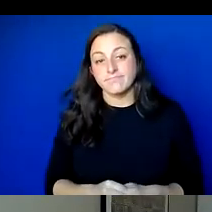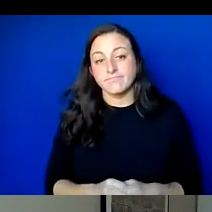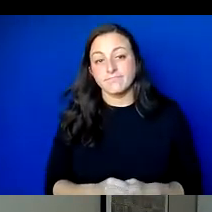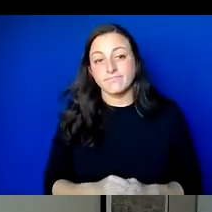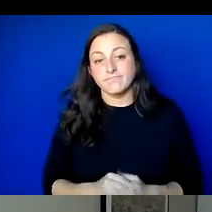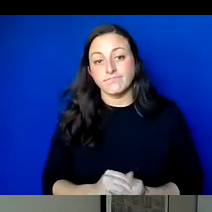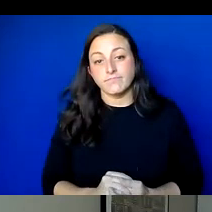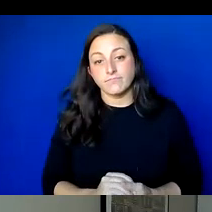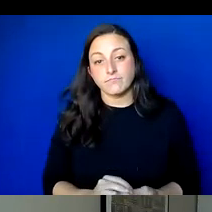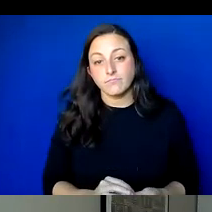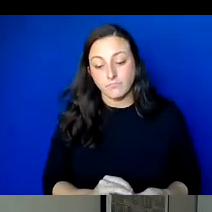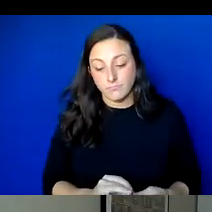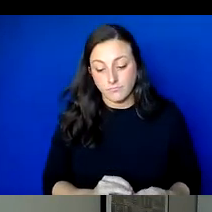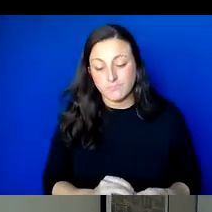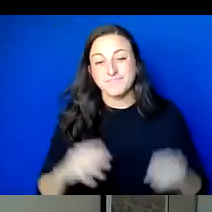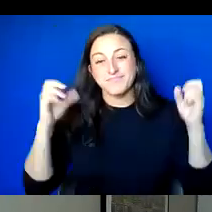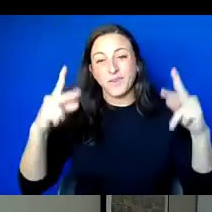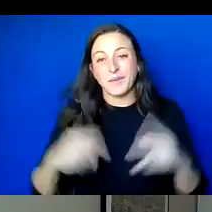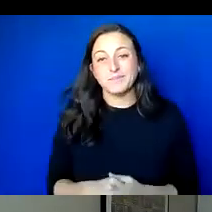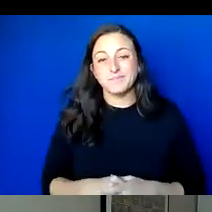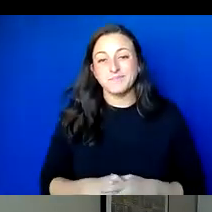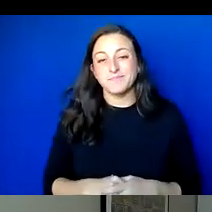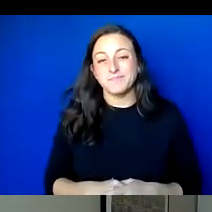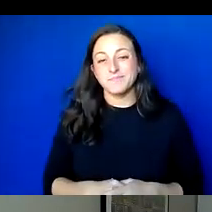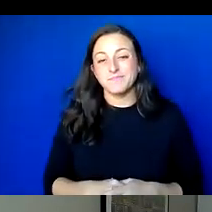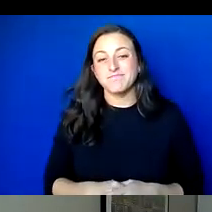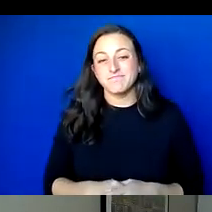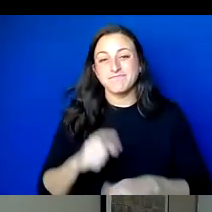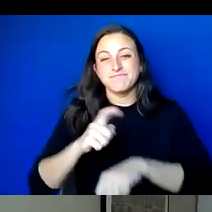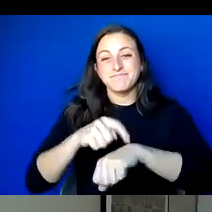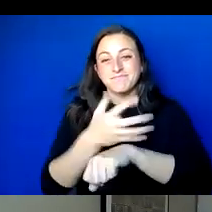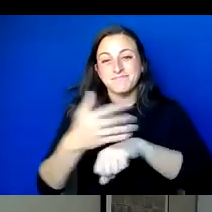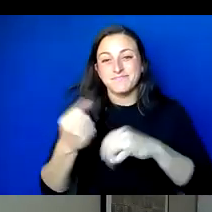Moderator: Okay I think that's all we have time for today. I want to thank our experts